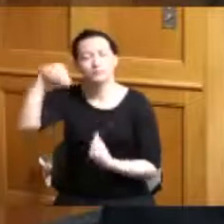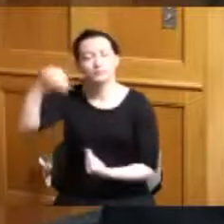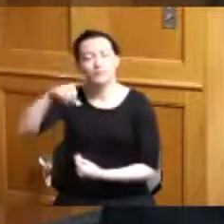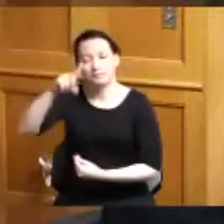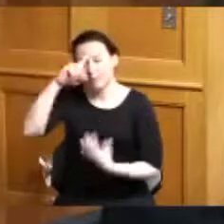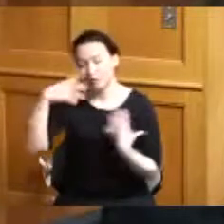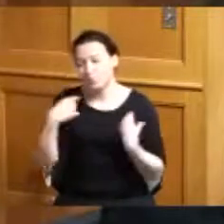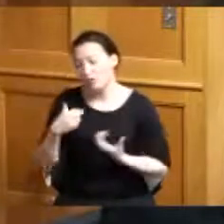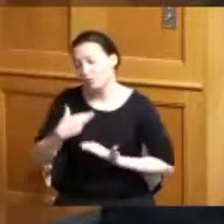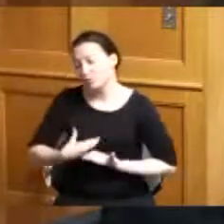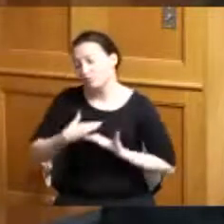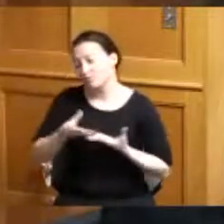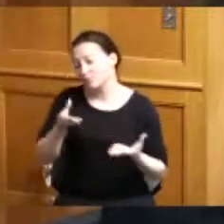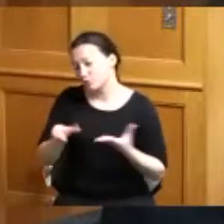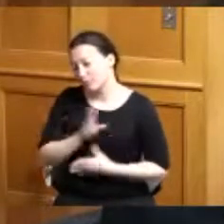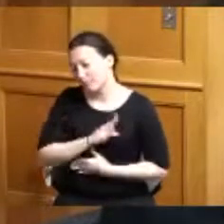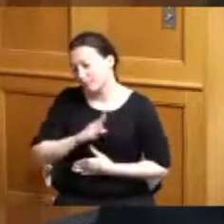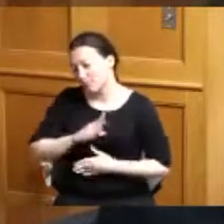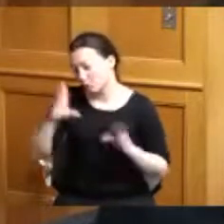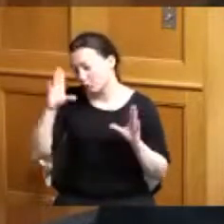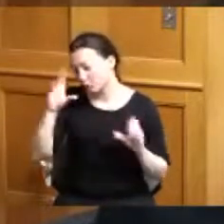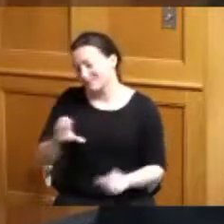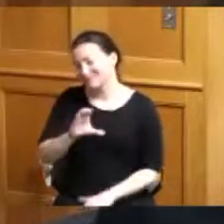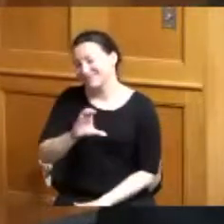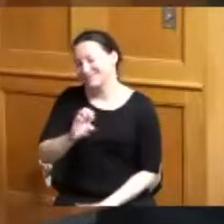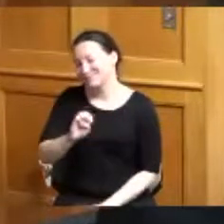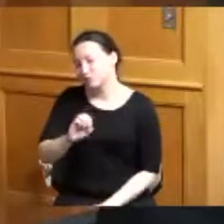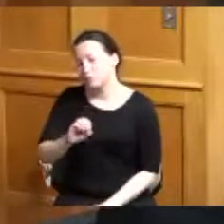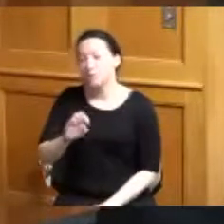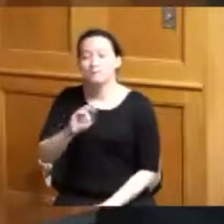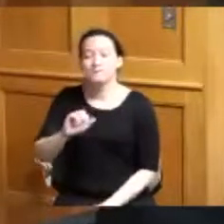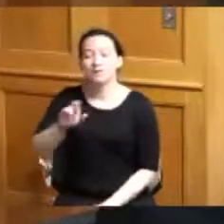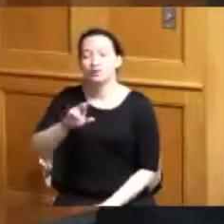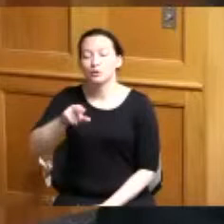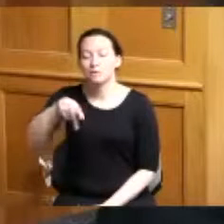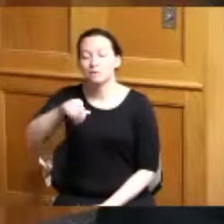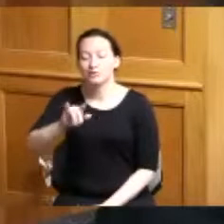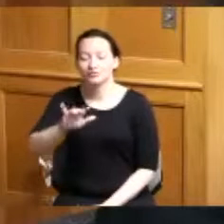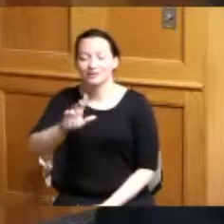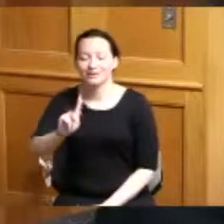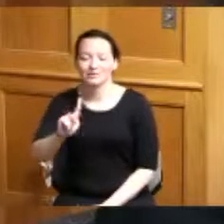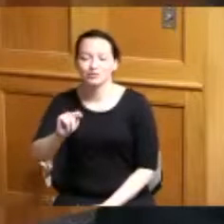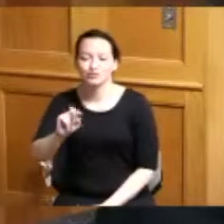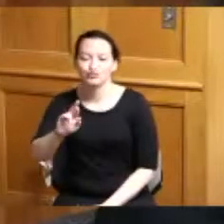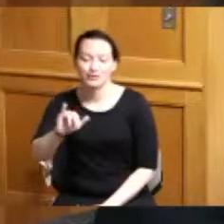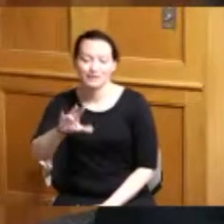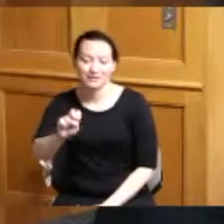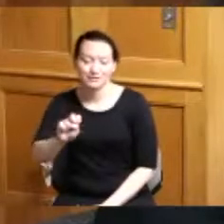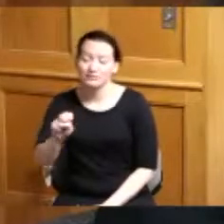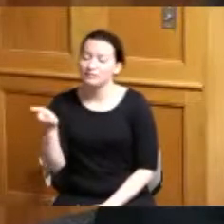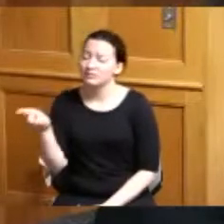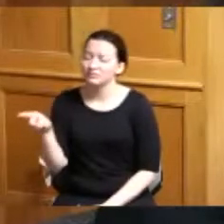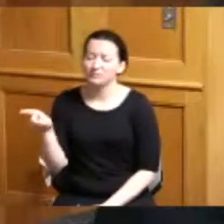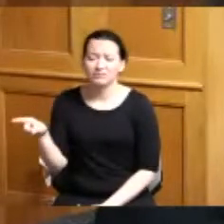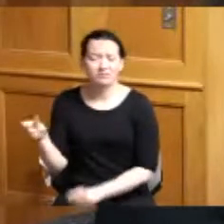and Recovery Services Board President and CEO Mr Patrick Tribbe whereas Pat tribute was a steadfast